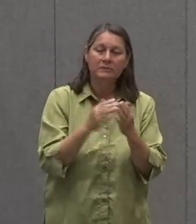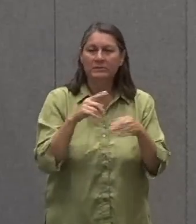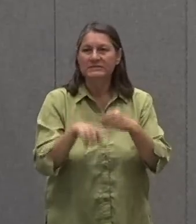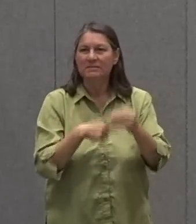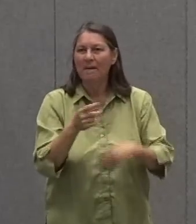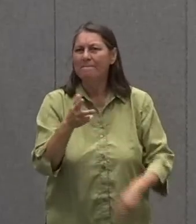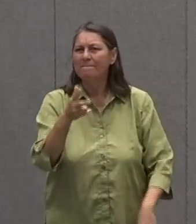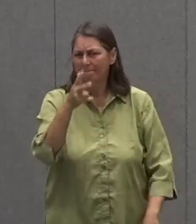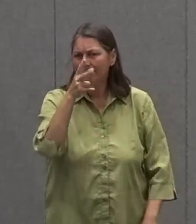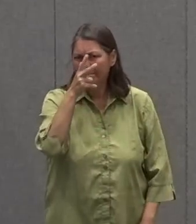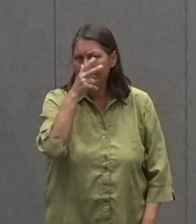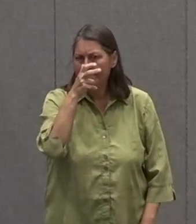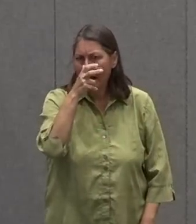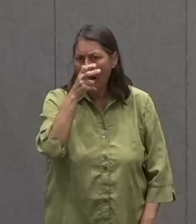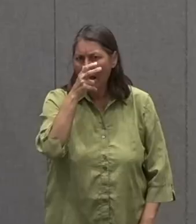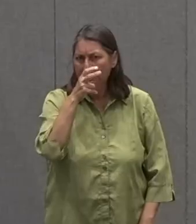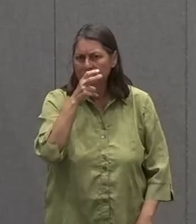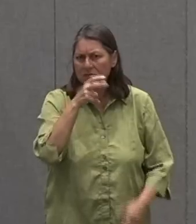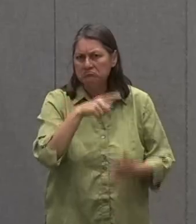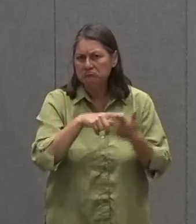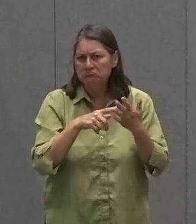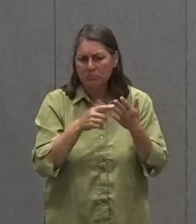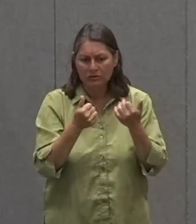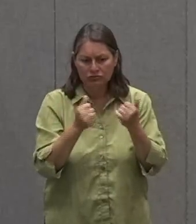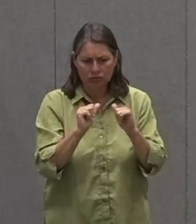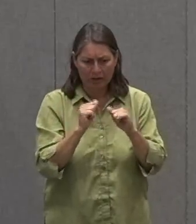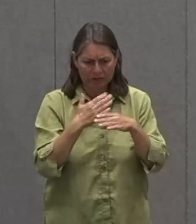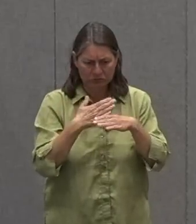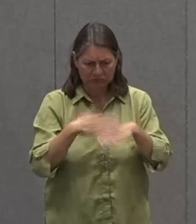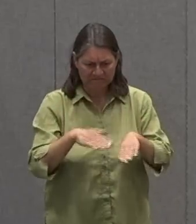that were trying to go ahead and divide themselves up,